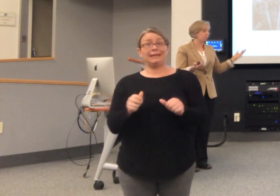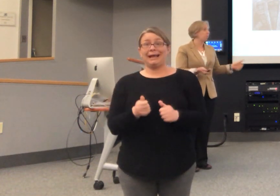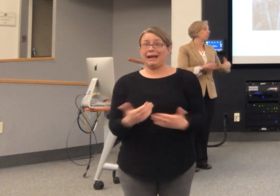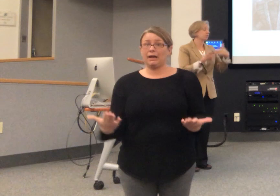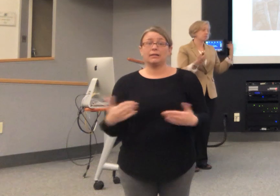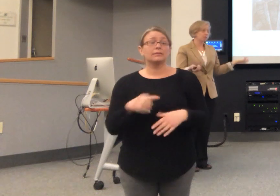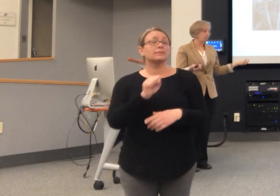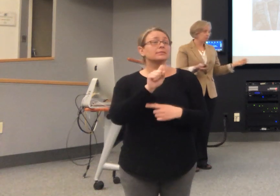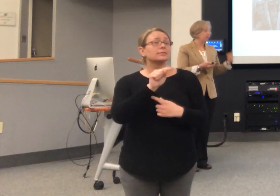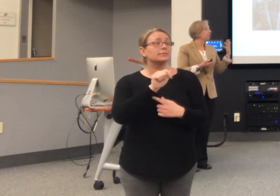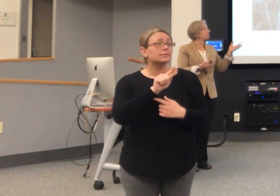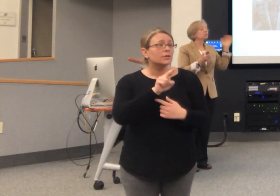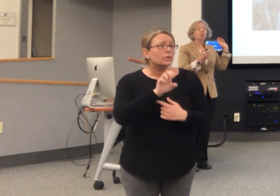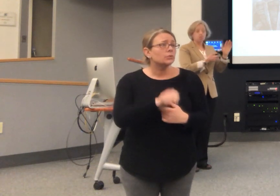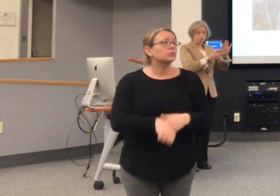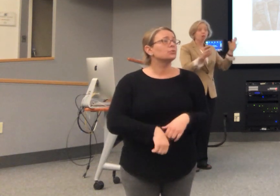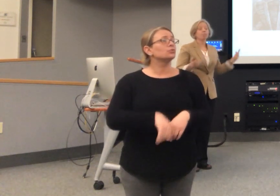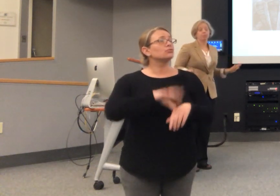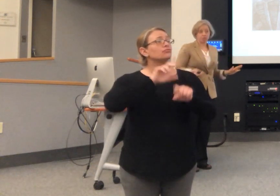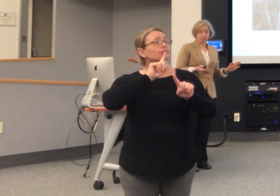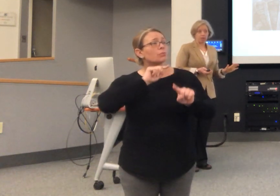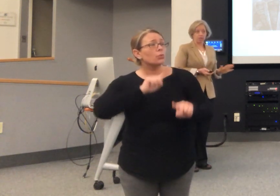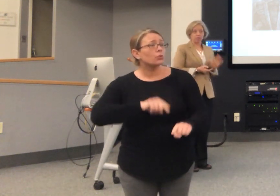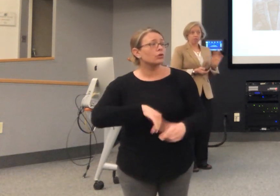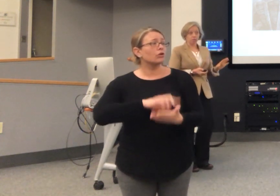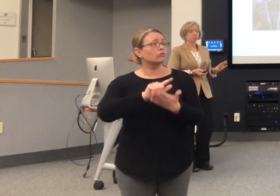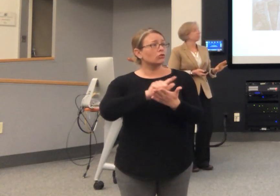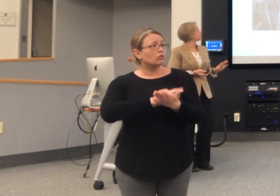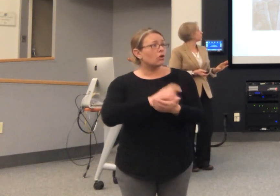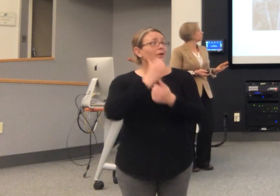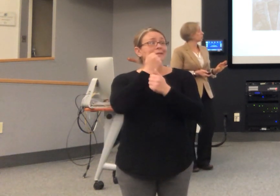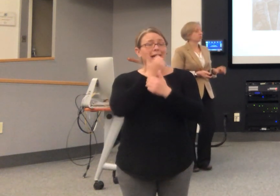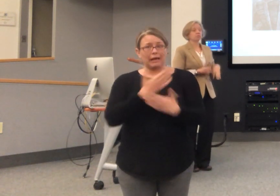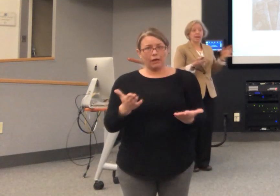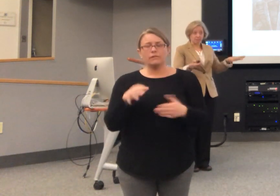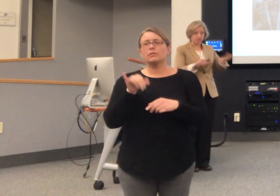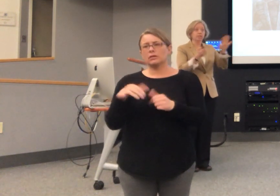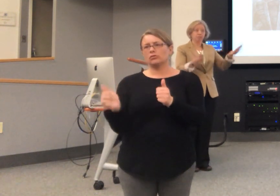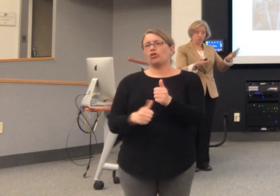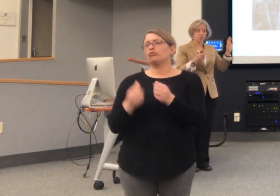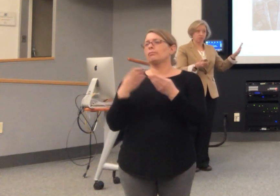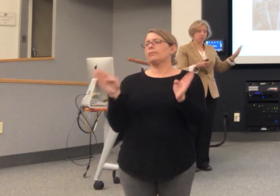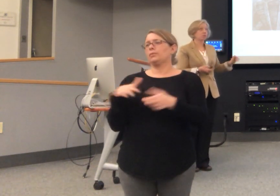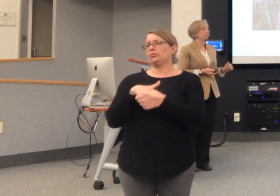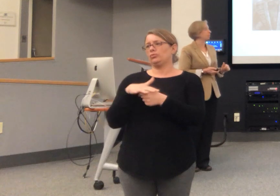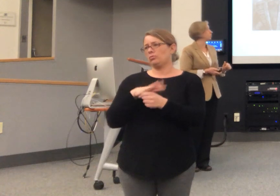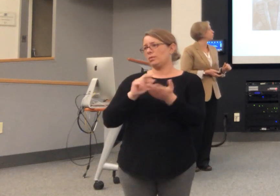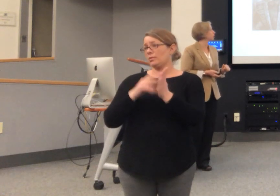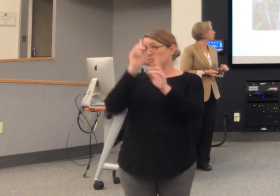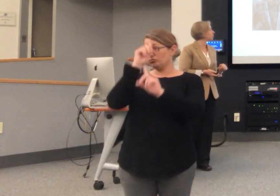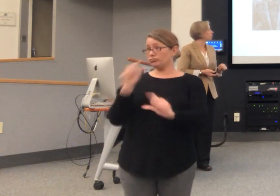reports, findings, those are all public domain. You don't need permission to use those. NASA, any of those things, are public domain.